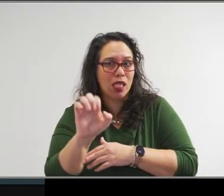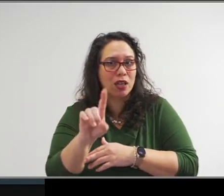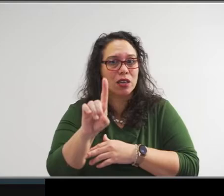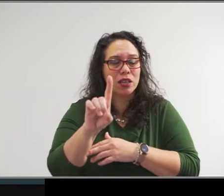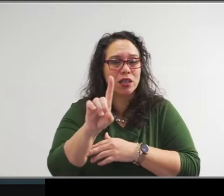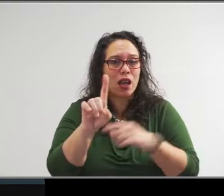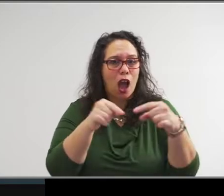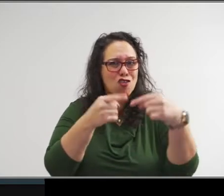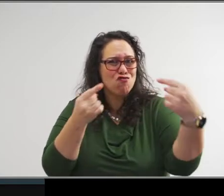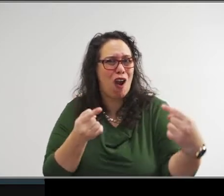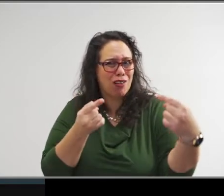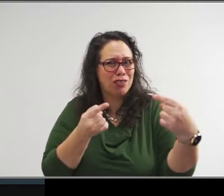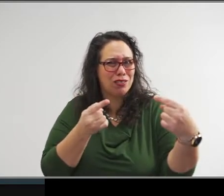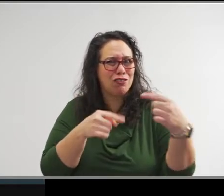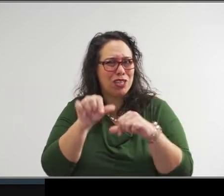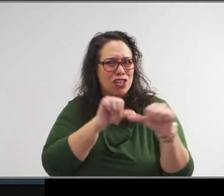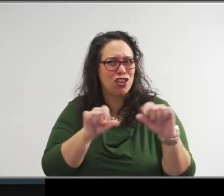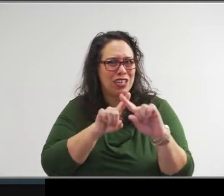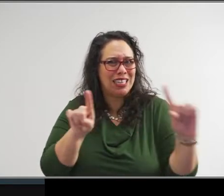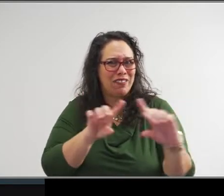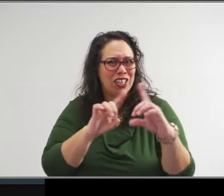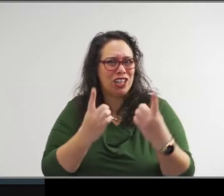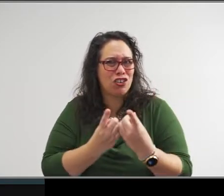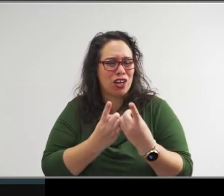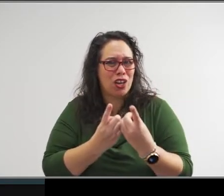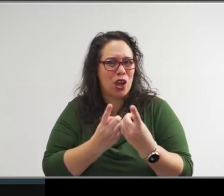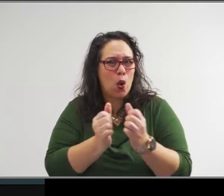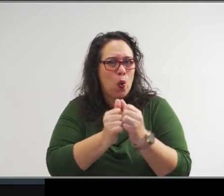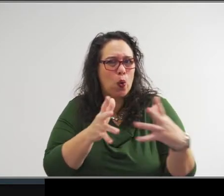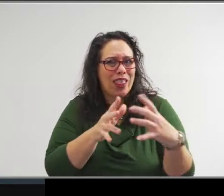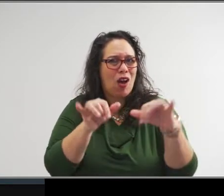from each other that are in different districts and without a consistent standard that's implemented